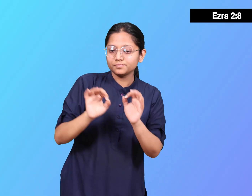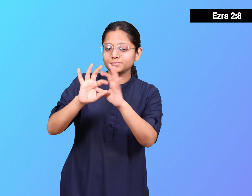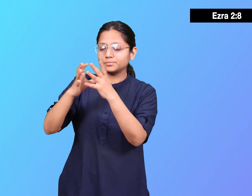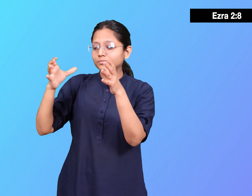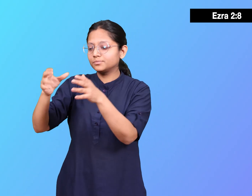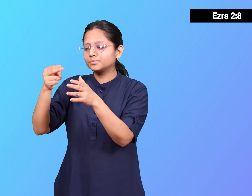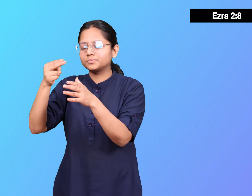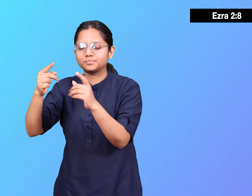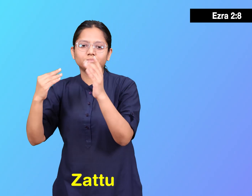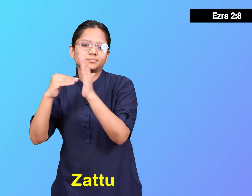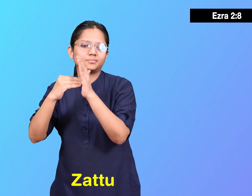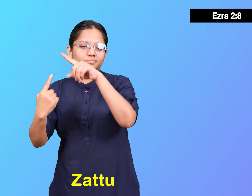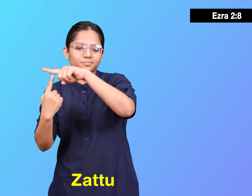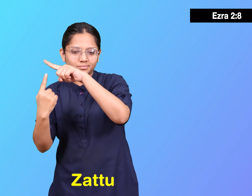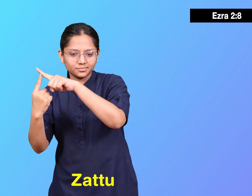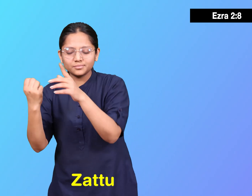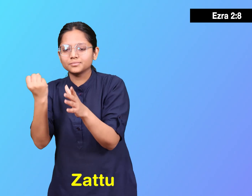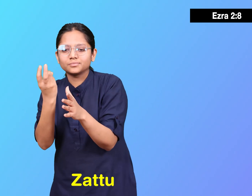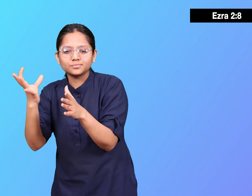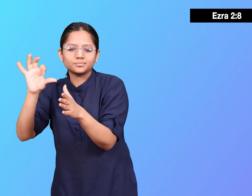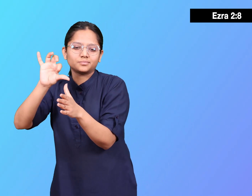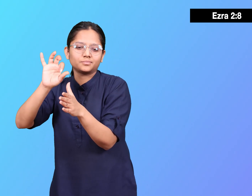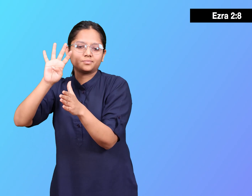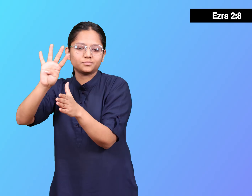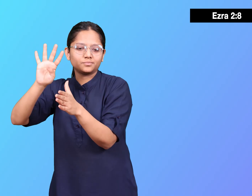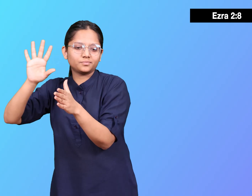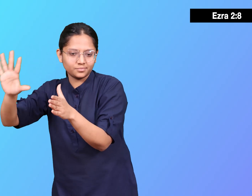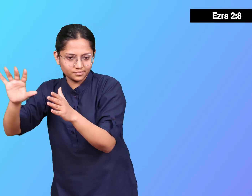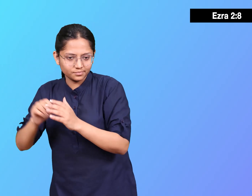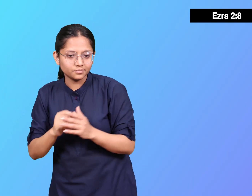the descendants of Zattu: 945